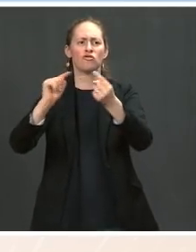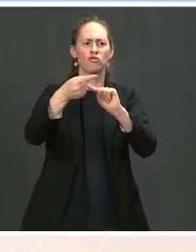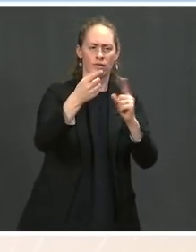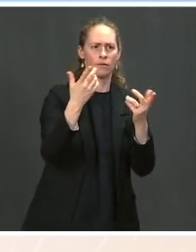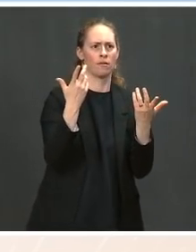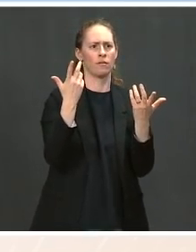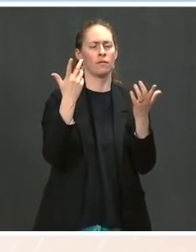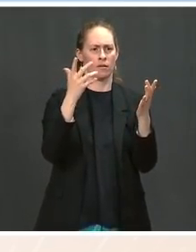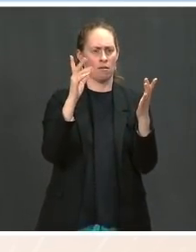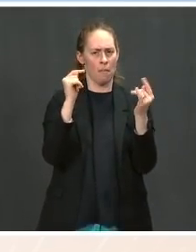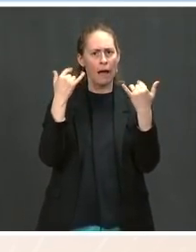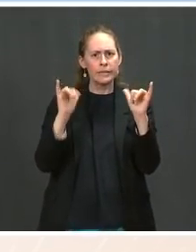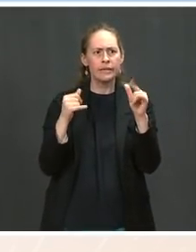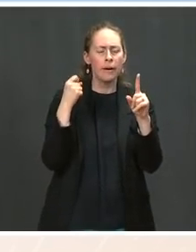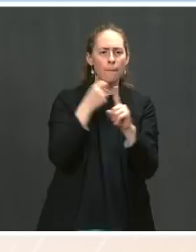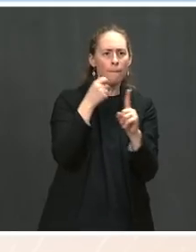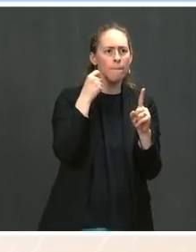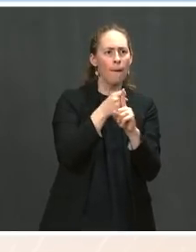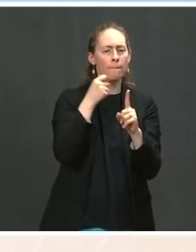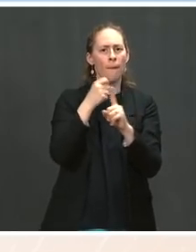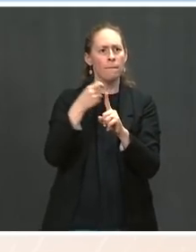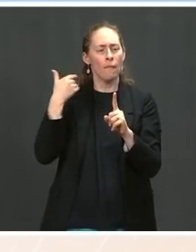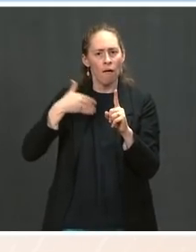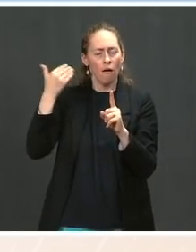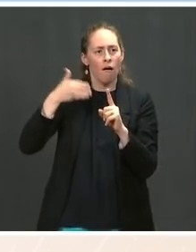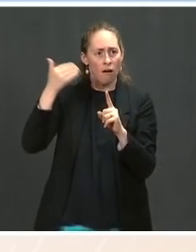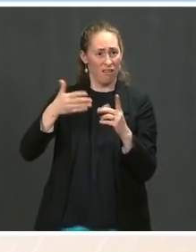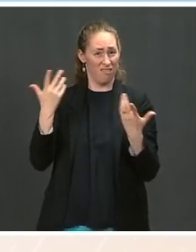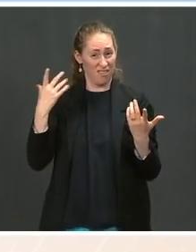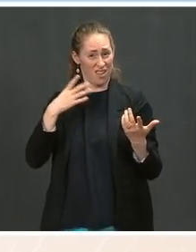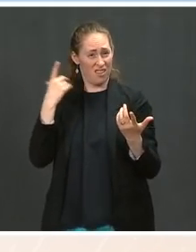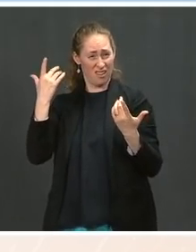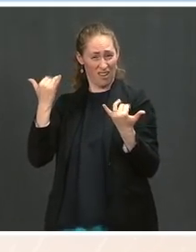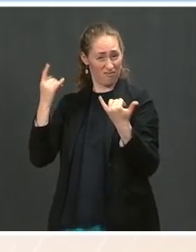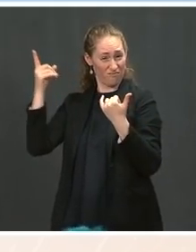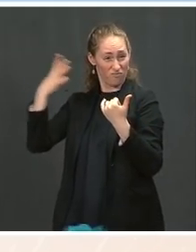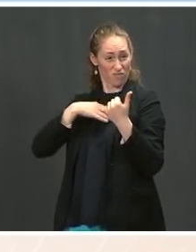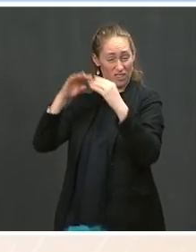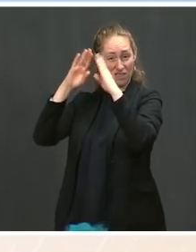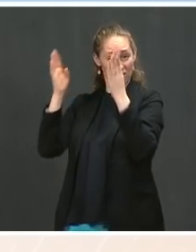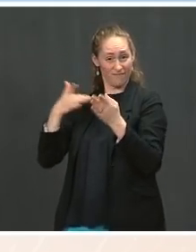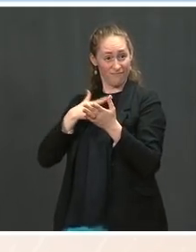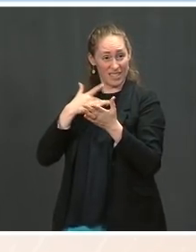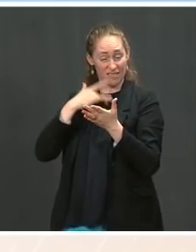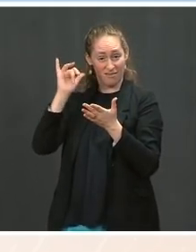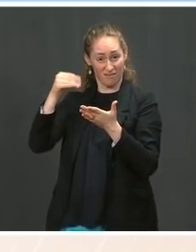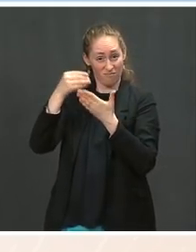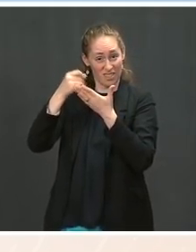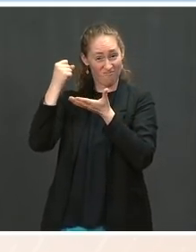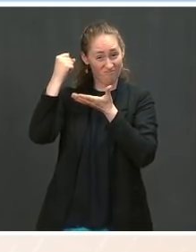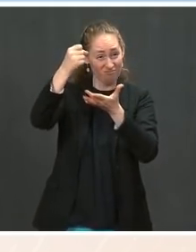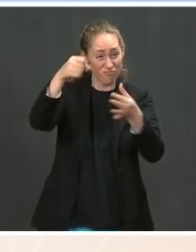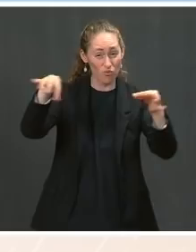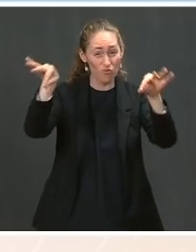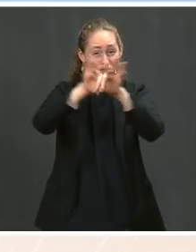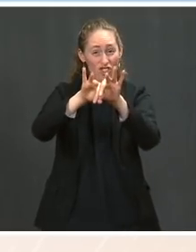does the White House and this President still maintain that that is the best use of that $300 million: investments -- giving money, essentially,